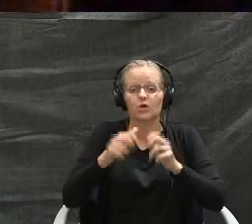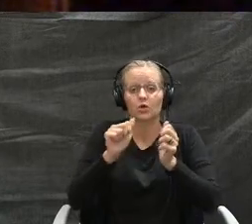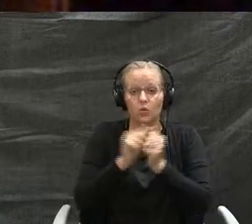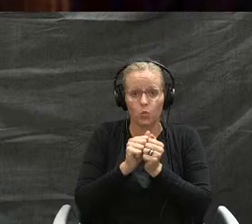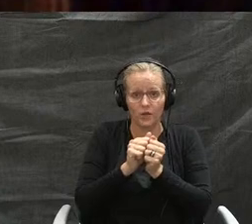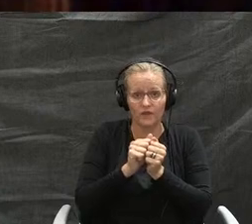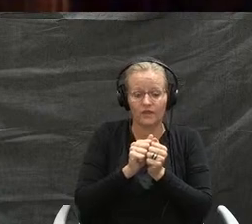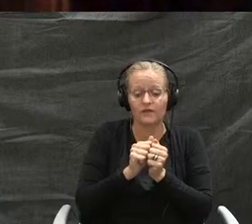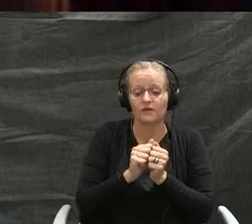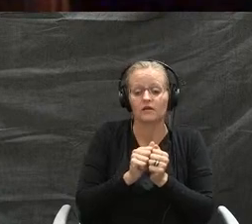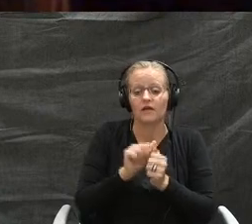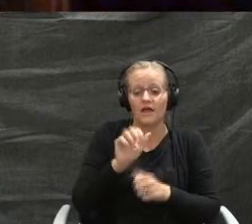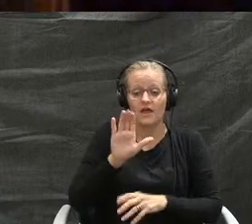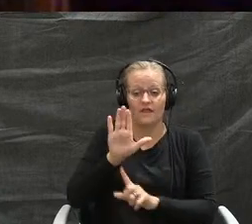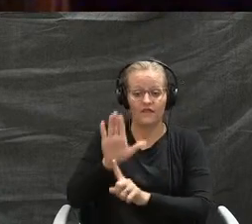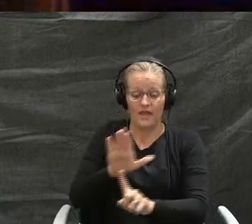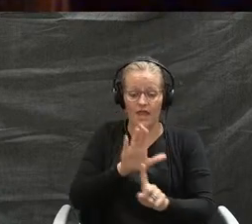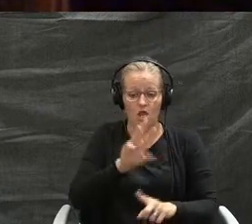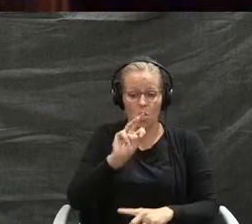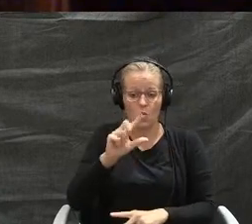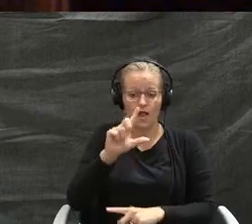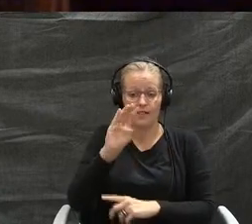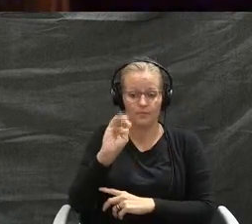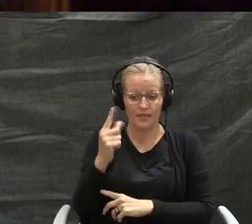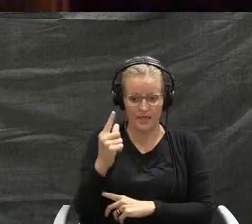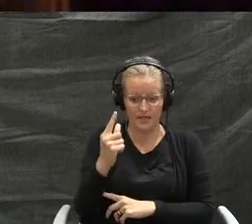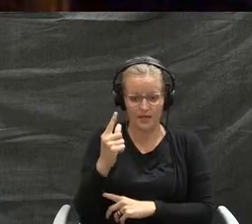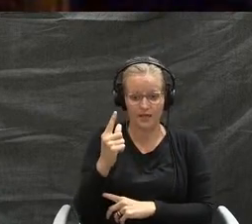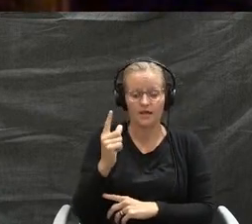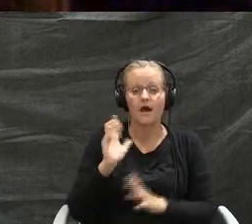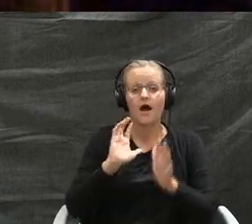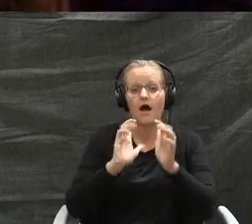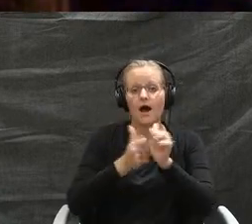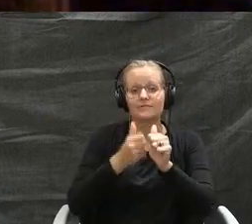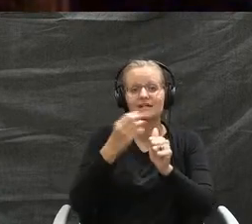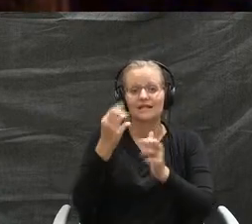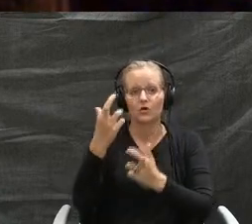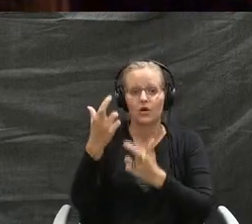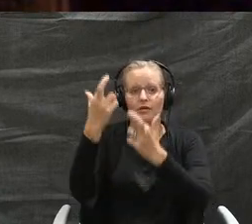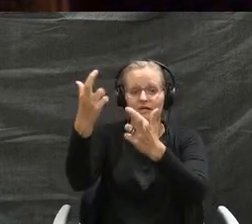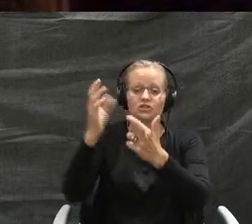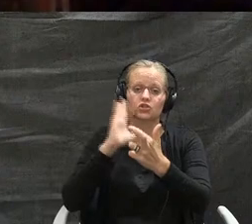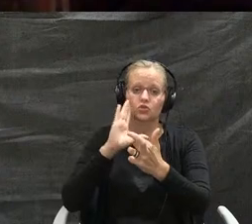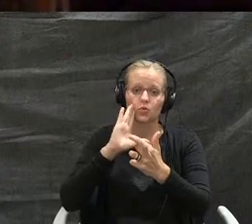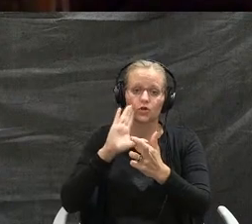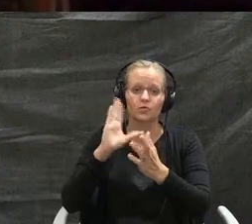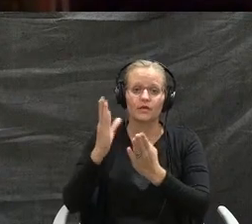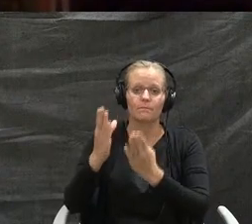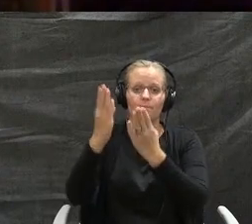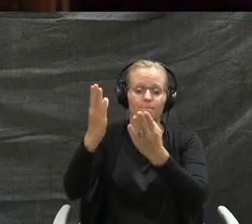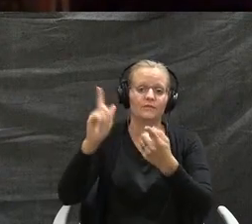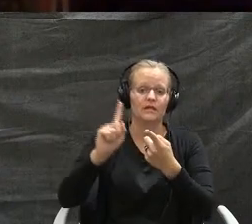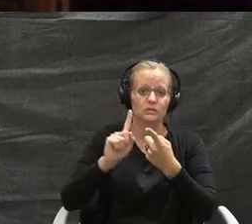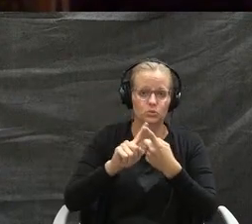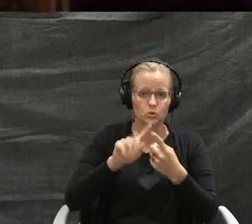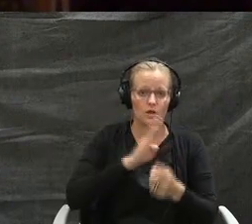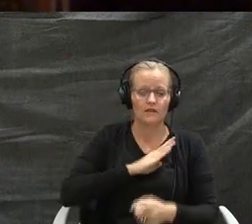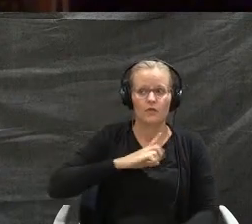Updates on the implementation and recommendations will be presented to the board in October, January, and May and